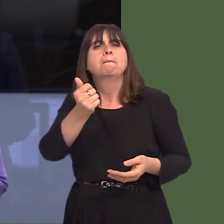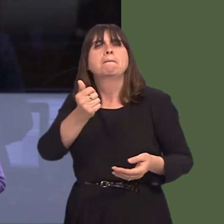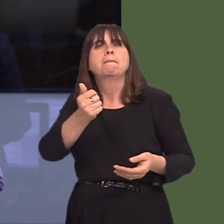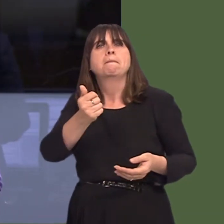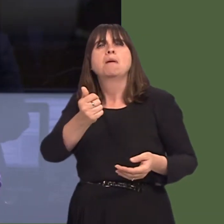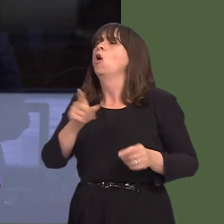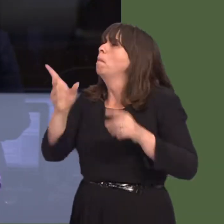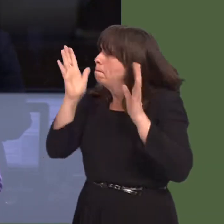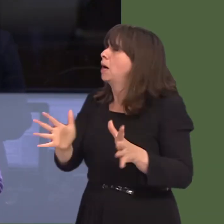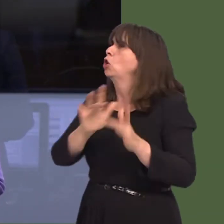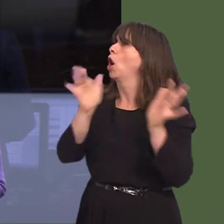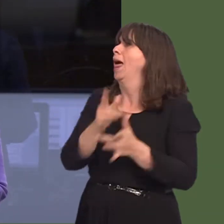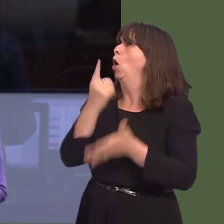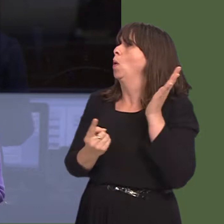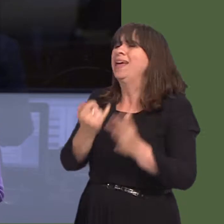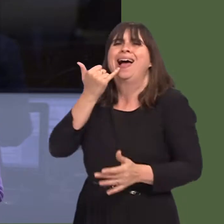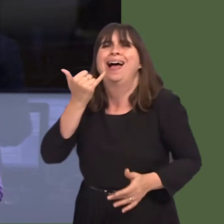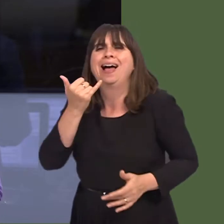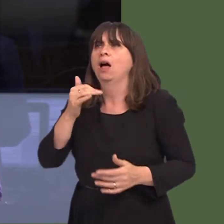then they are at a great disadvantage.